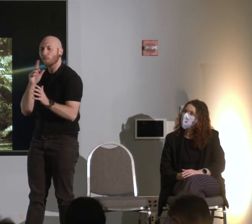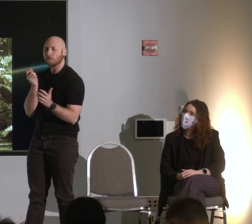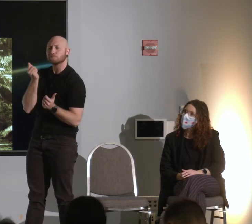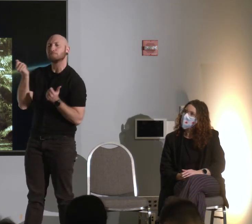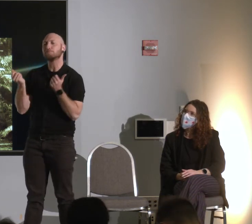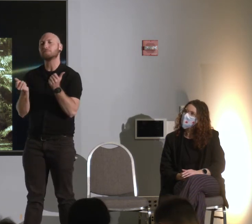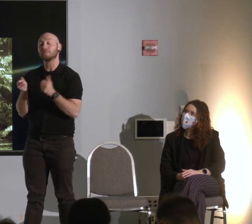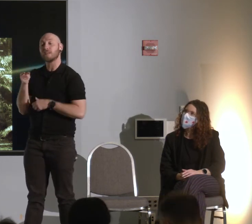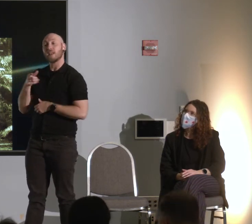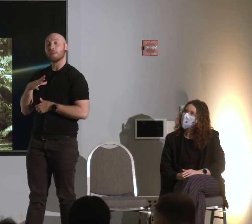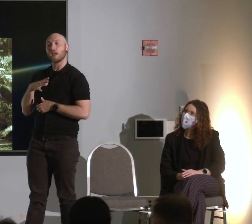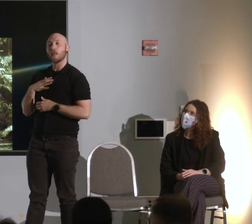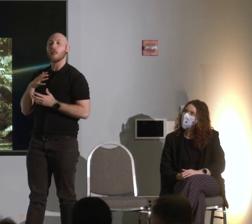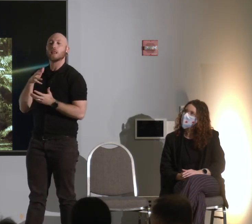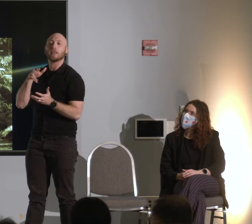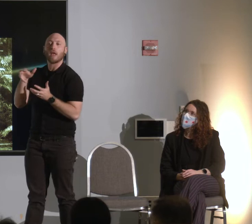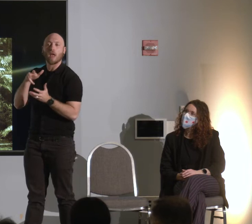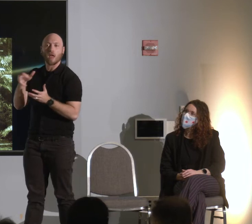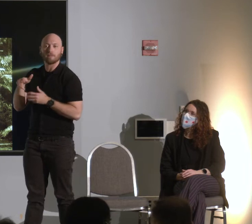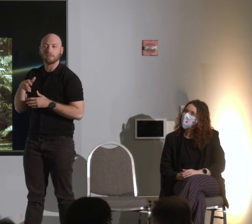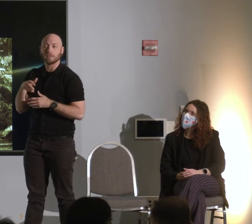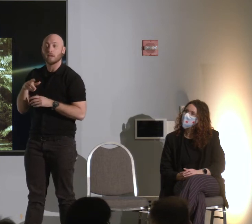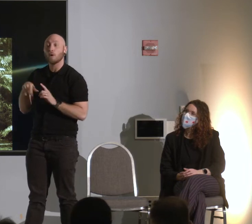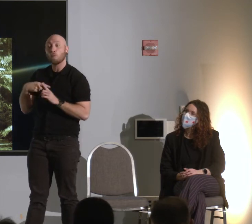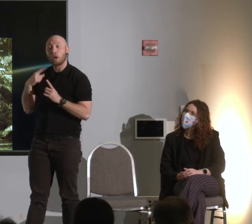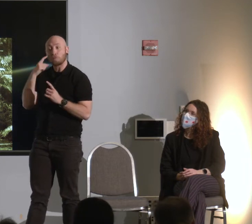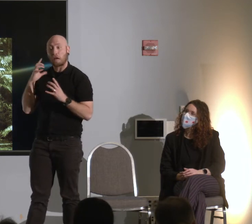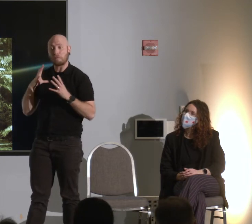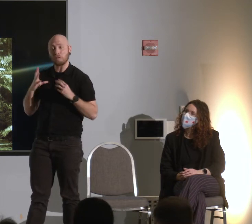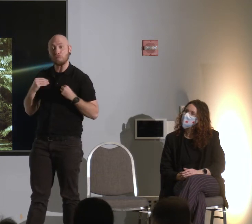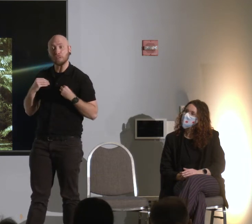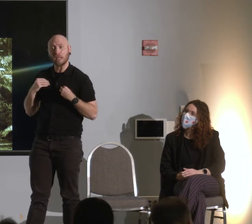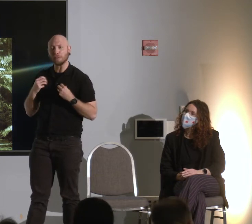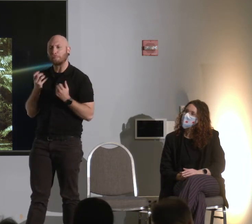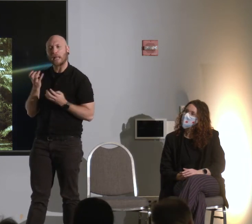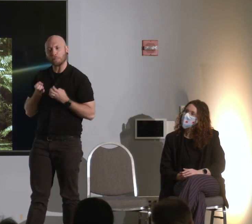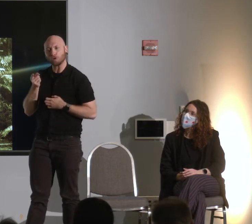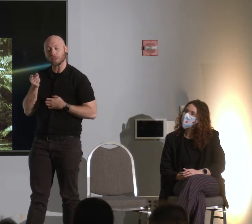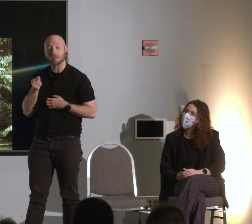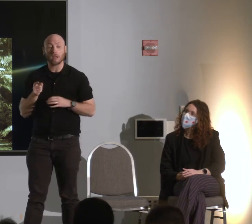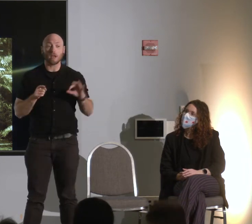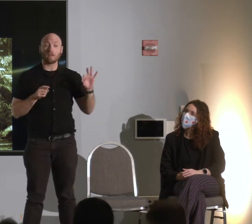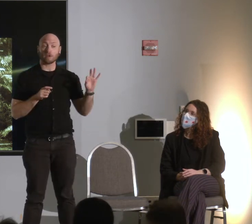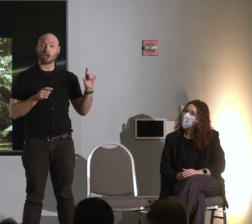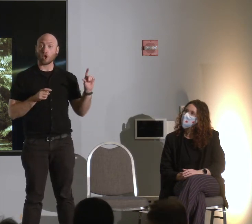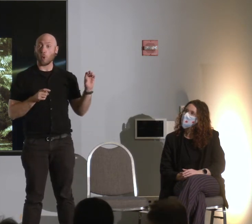He was a man of laughter, unafraid of tears. Olmstead was small, five foot six and